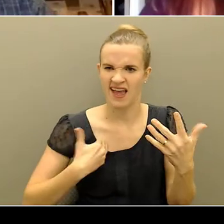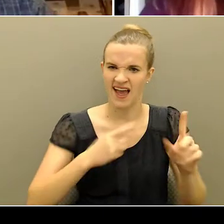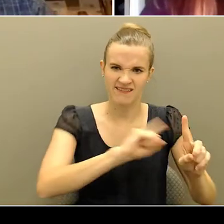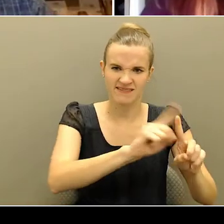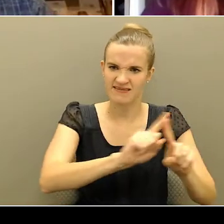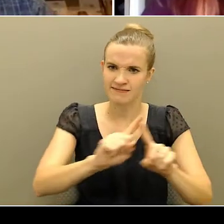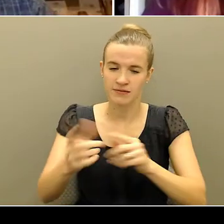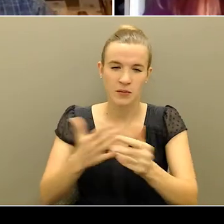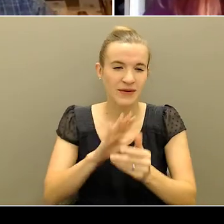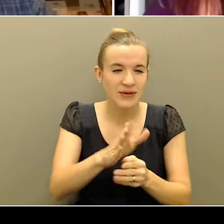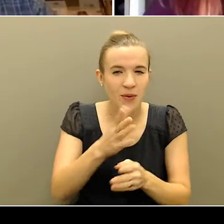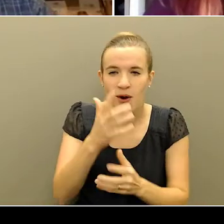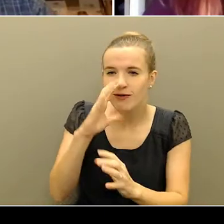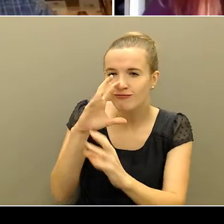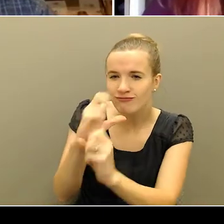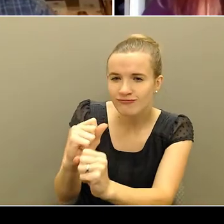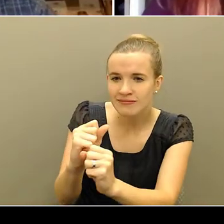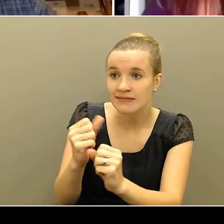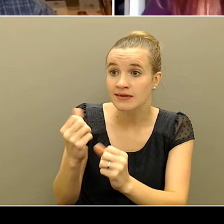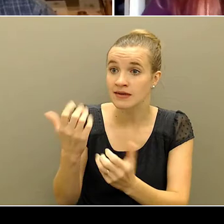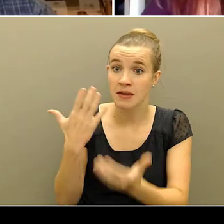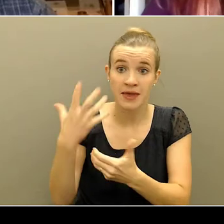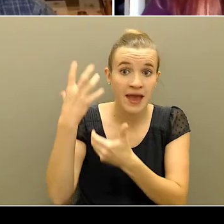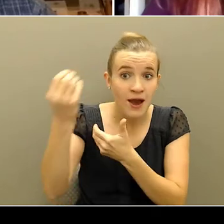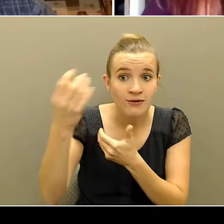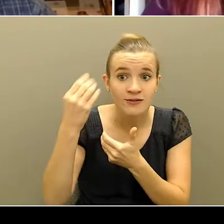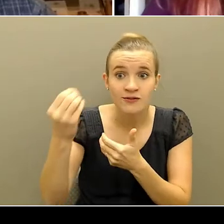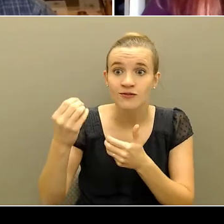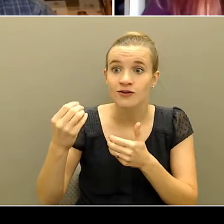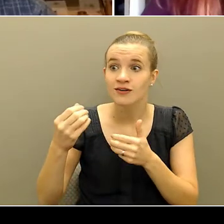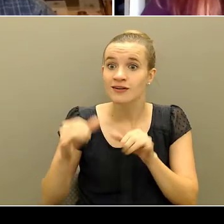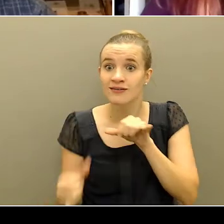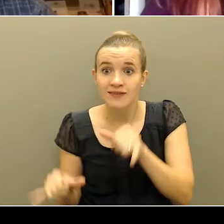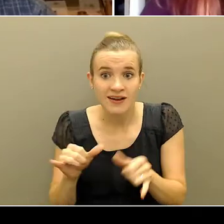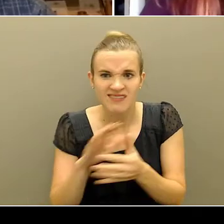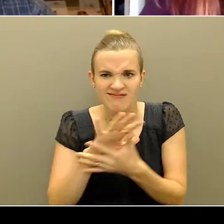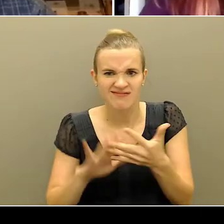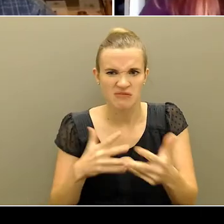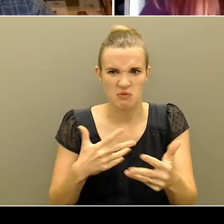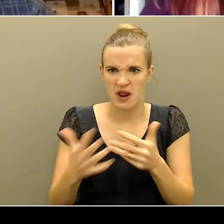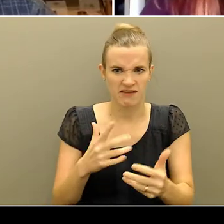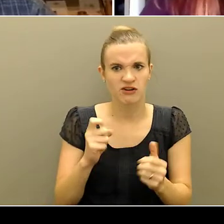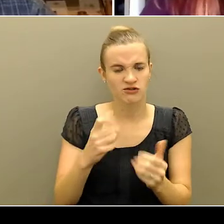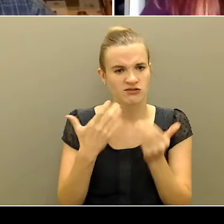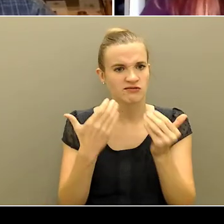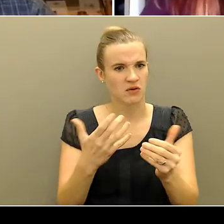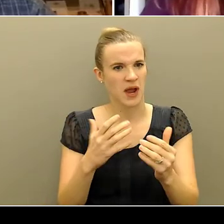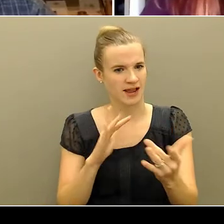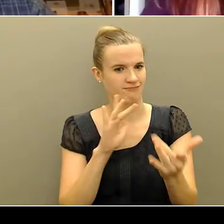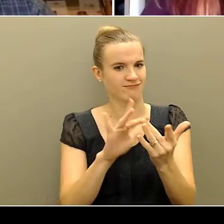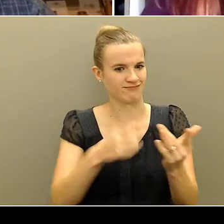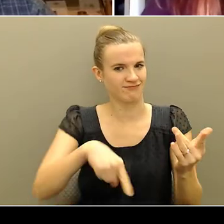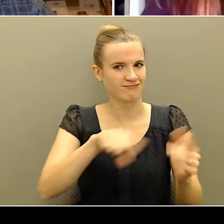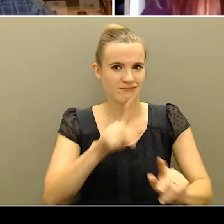Erik: So, let's see, and that kind of segues into the one of the last questions we have is, you know, kind of what recreational options do you